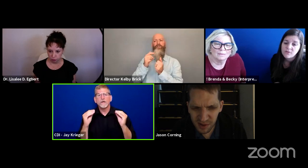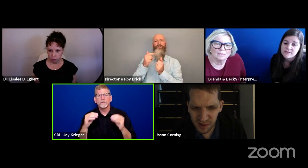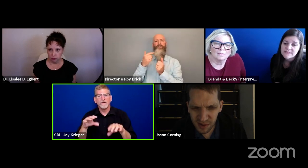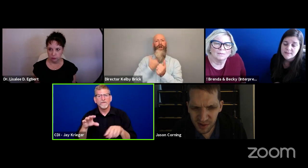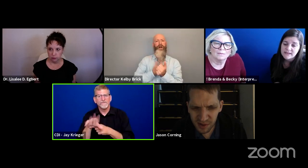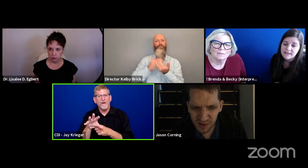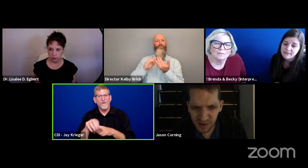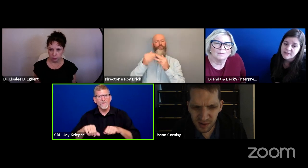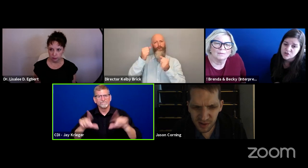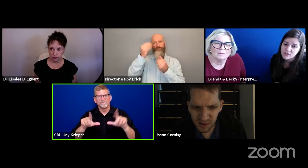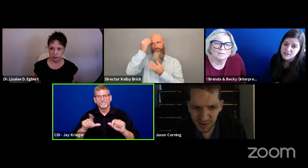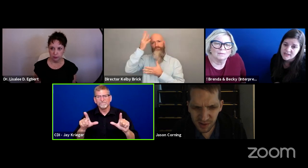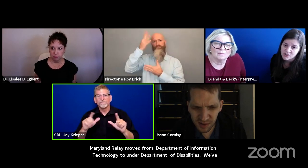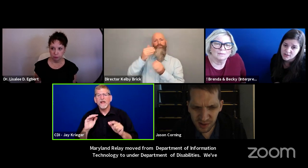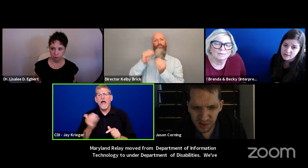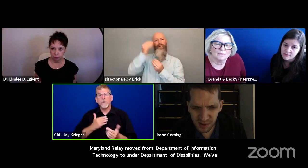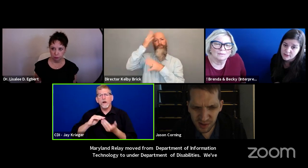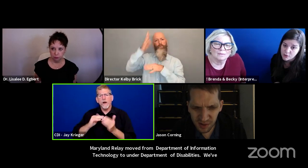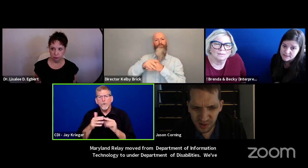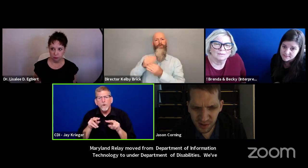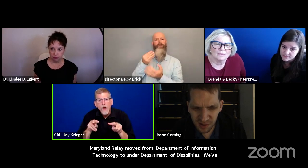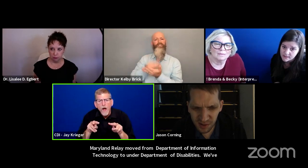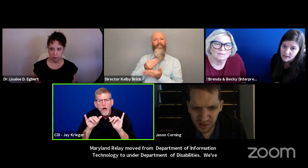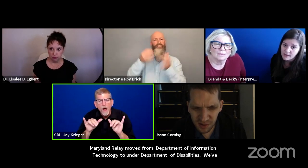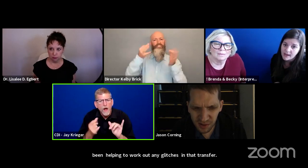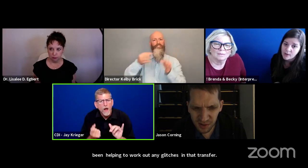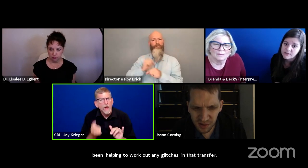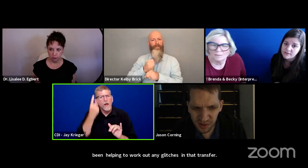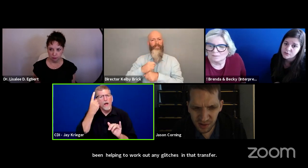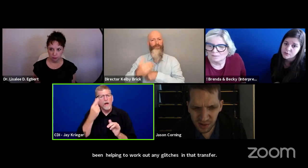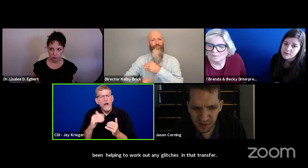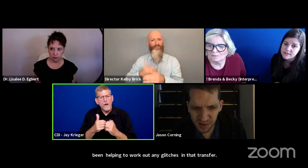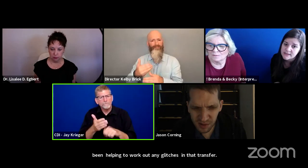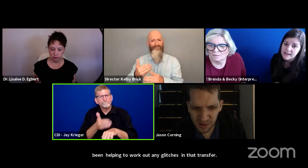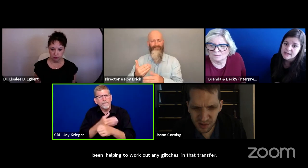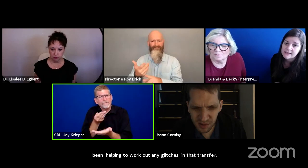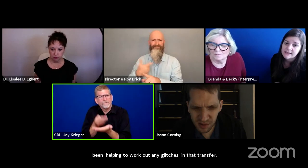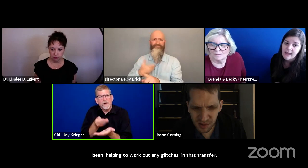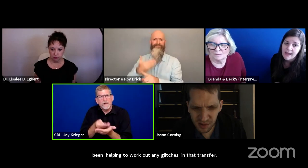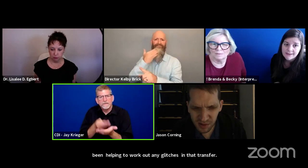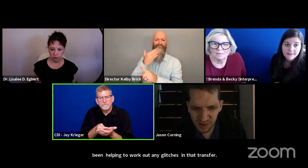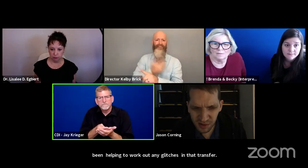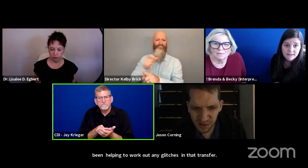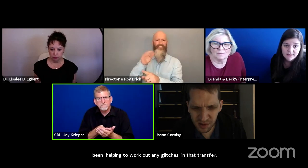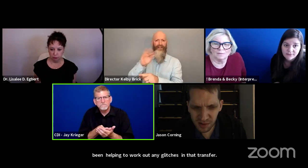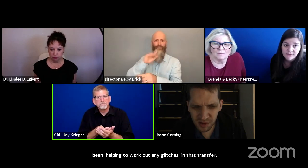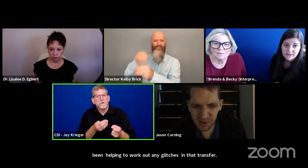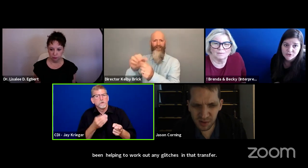We've been disseminating financial education videos on how individuals can make financially